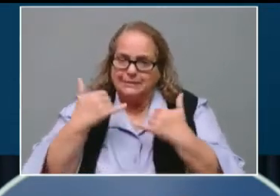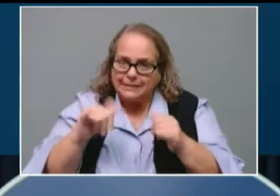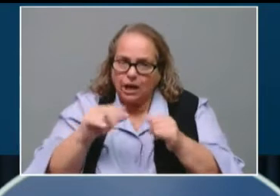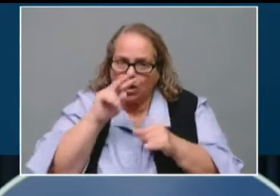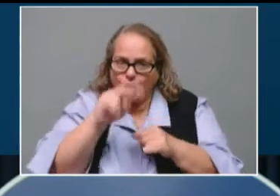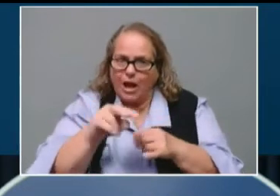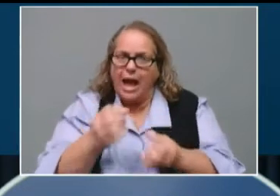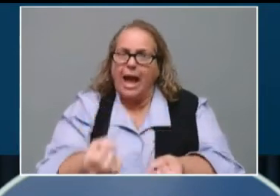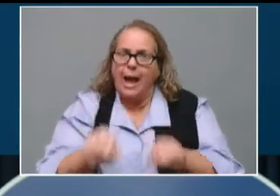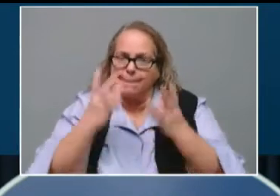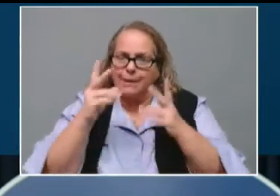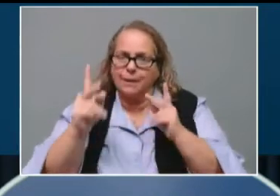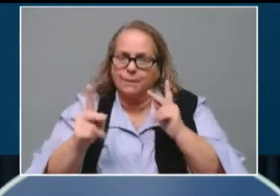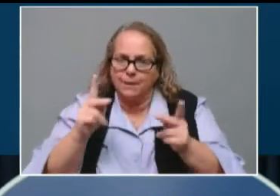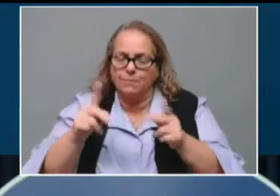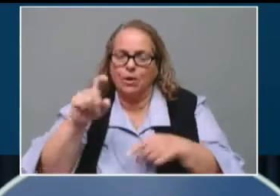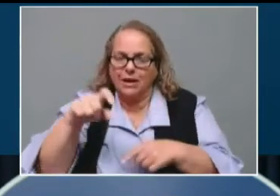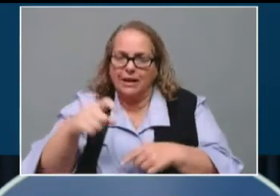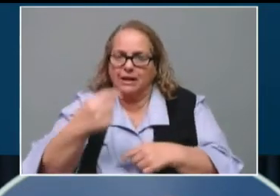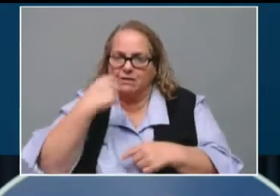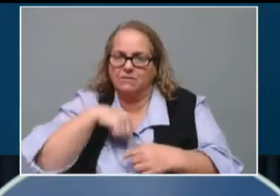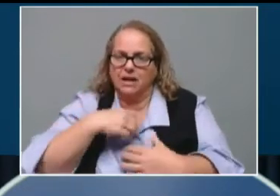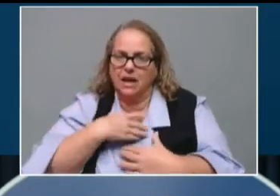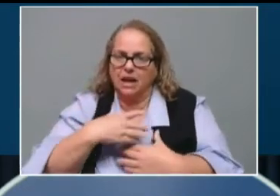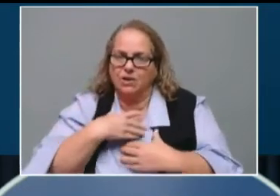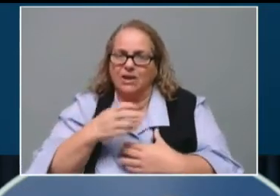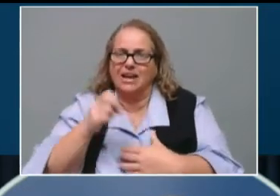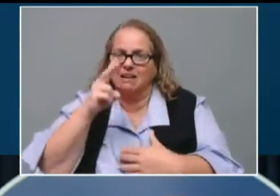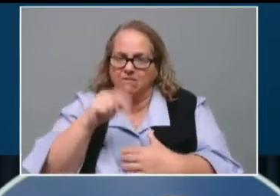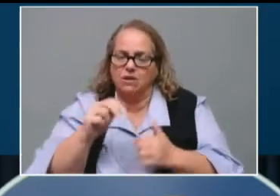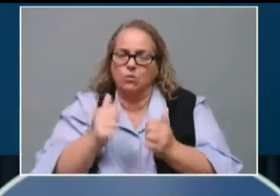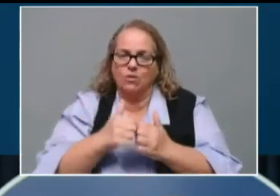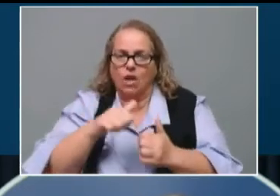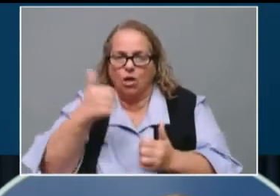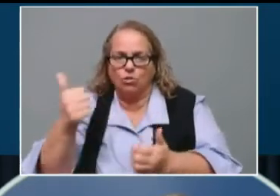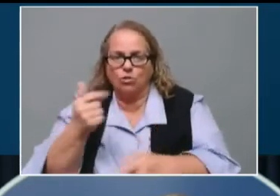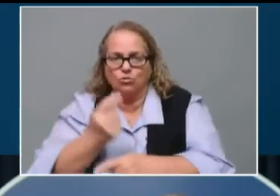those other treatments that are available. This ought to tell you that